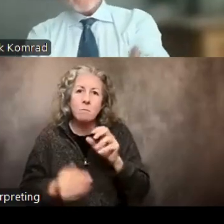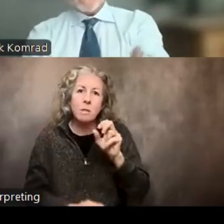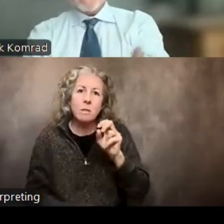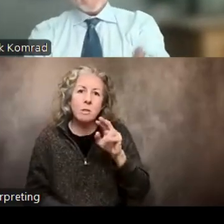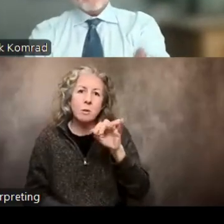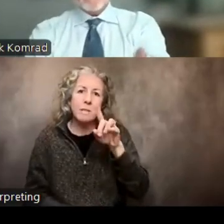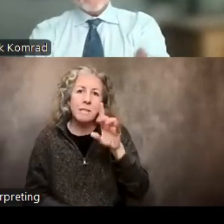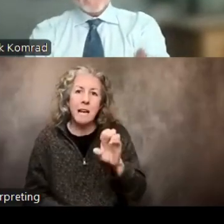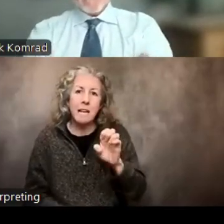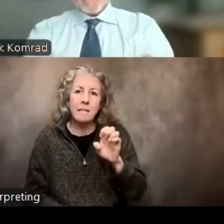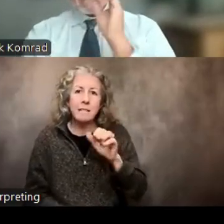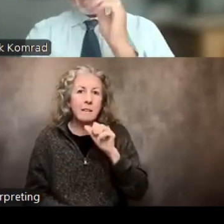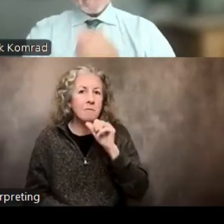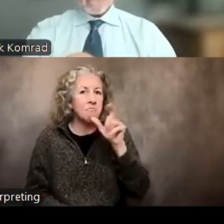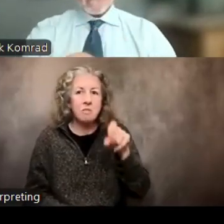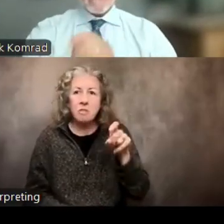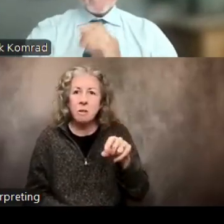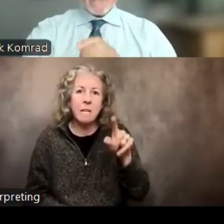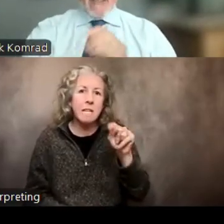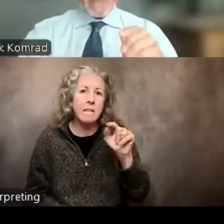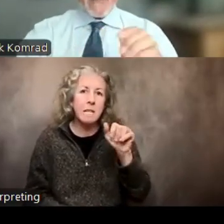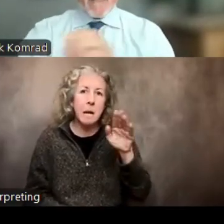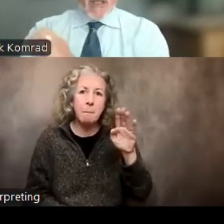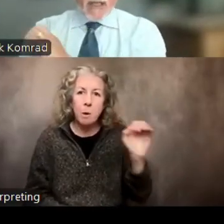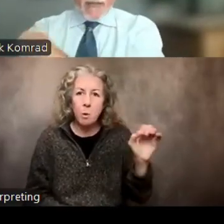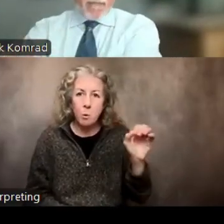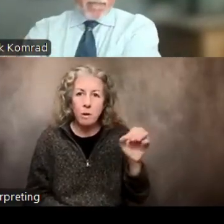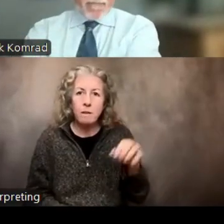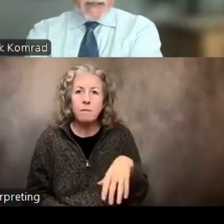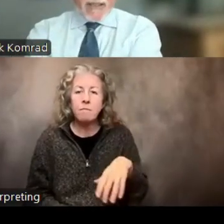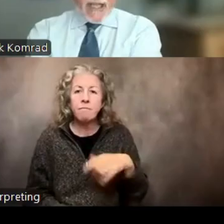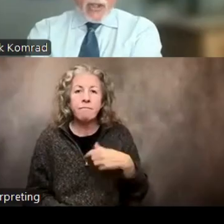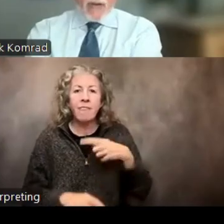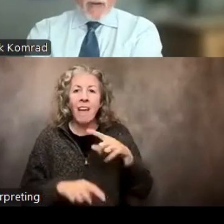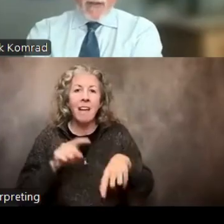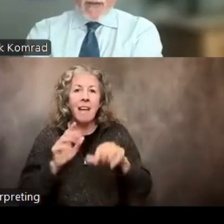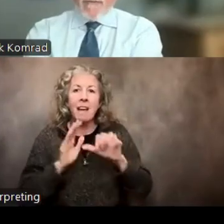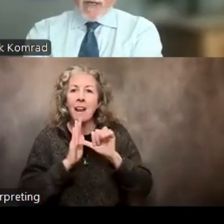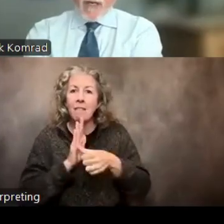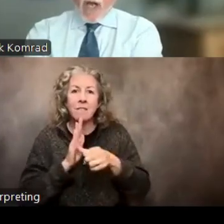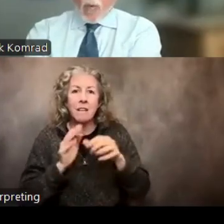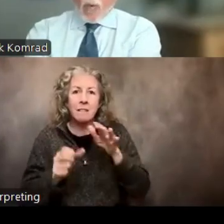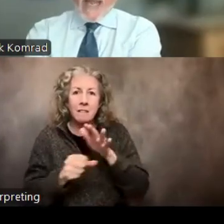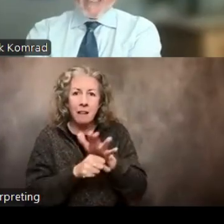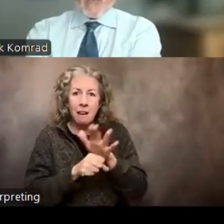be taboo, and I cannot emphasize enough the potential way in